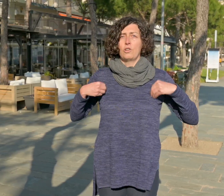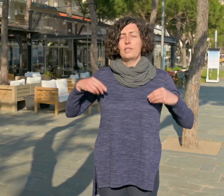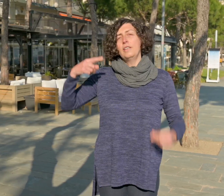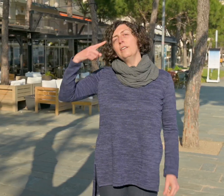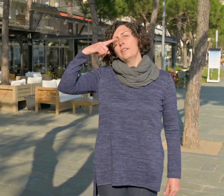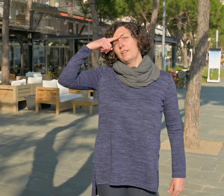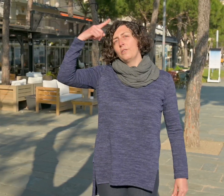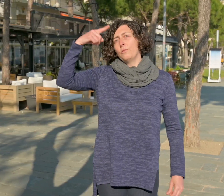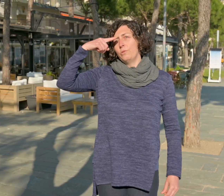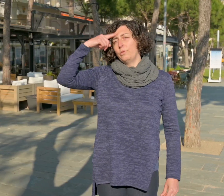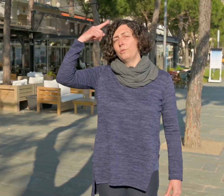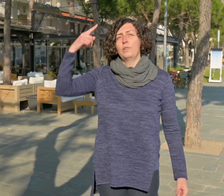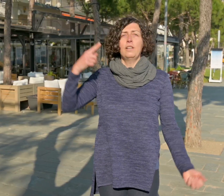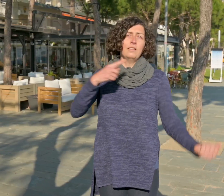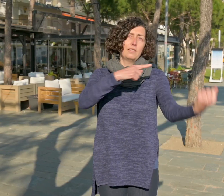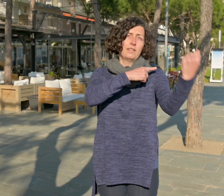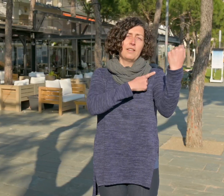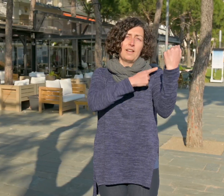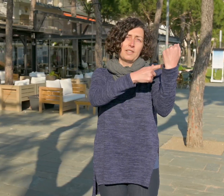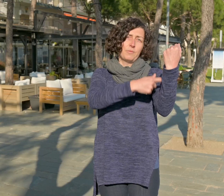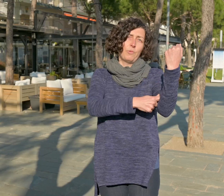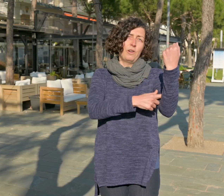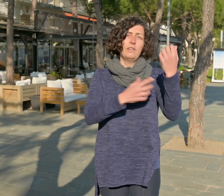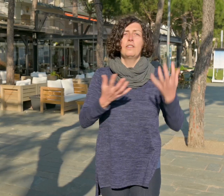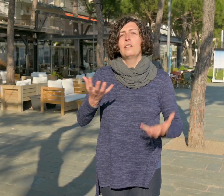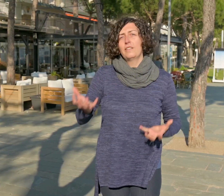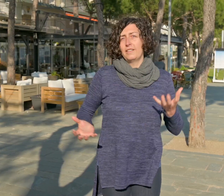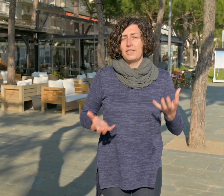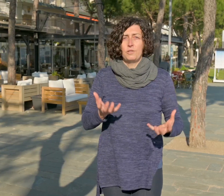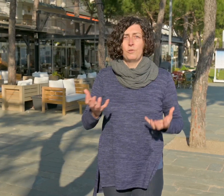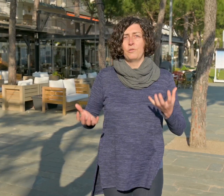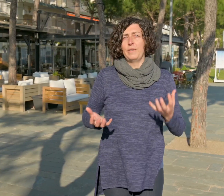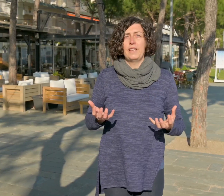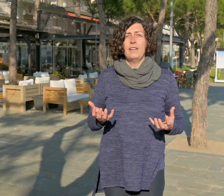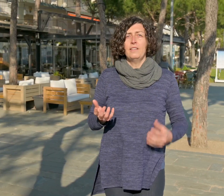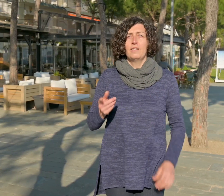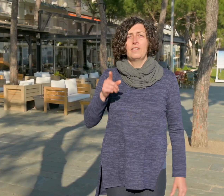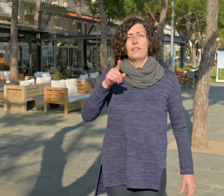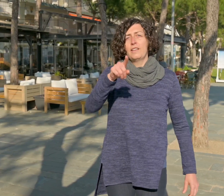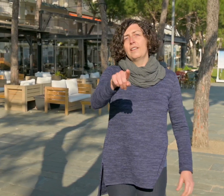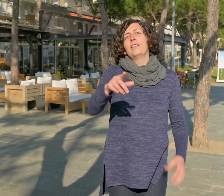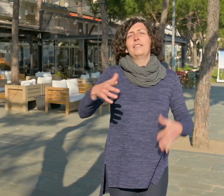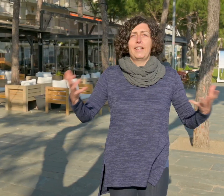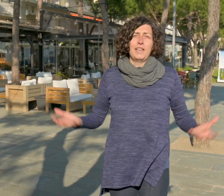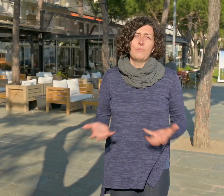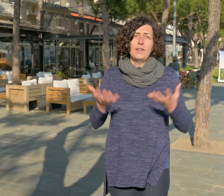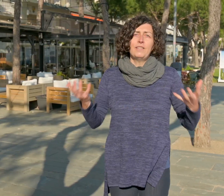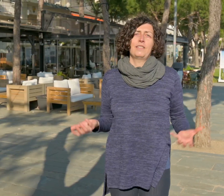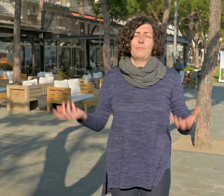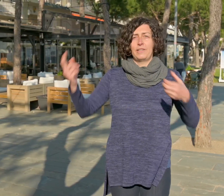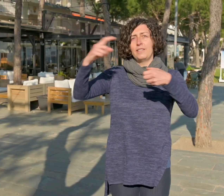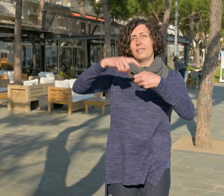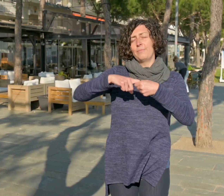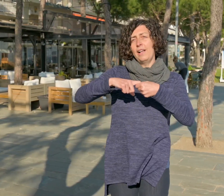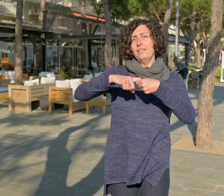Leisure, culture, sports, gastronomy... Are you up for it?